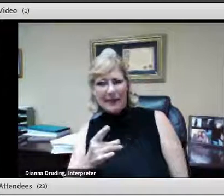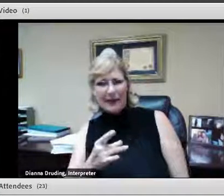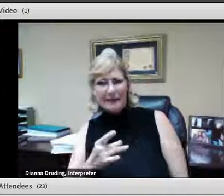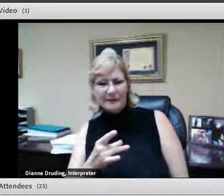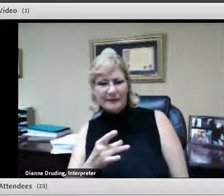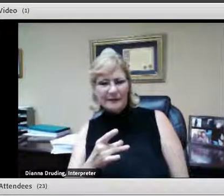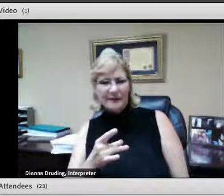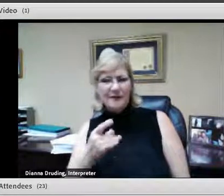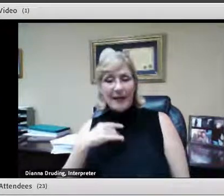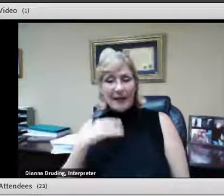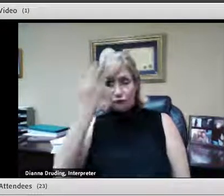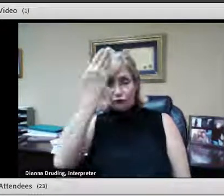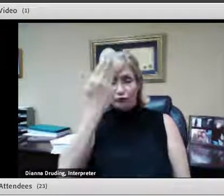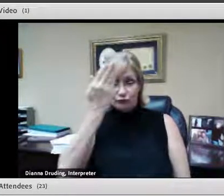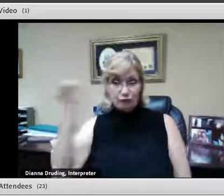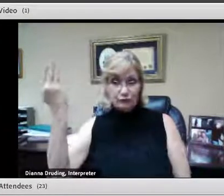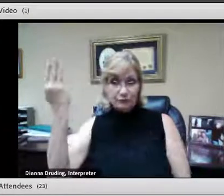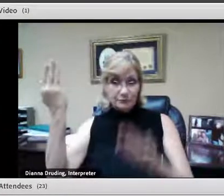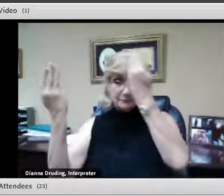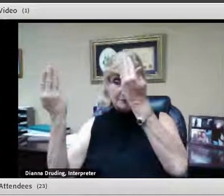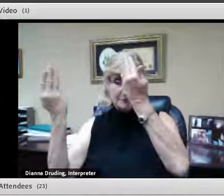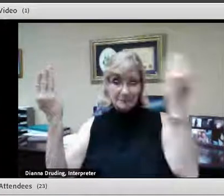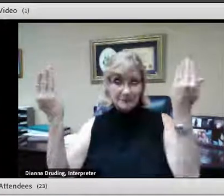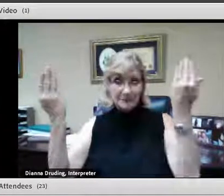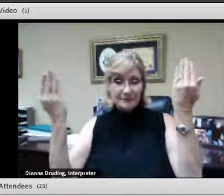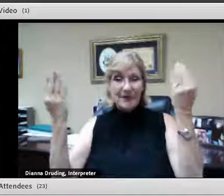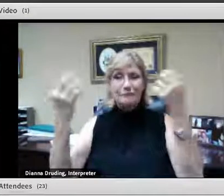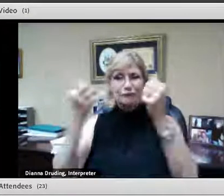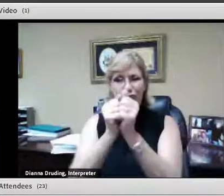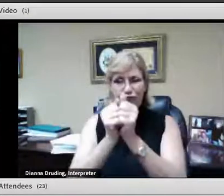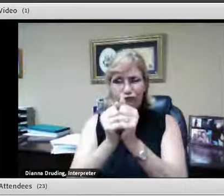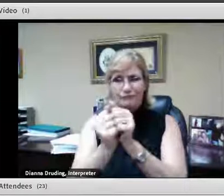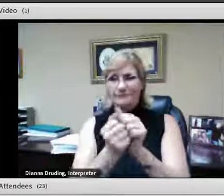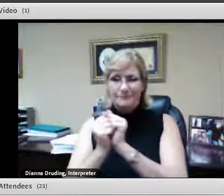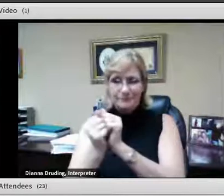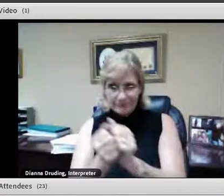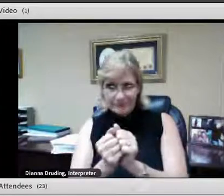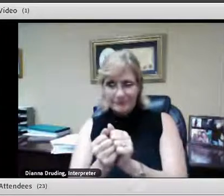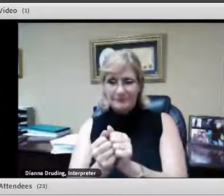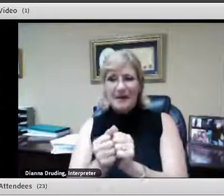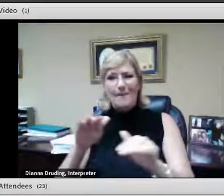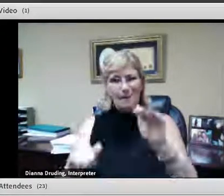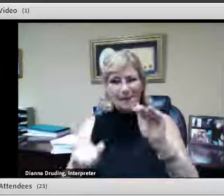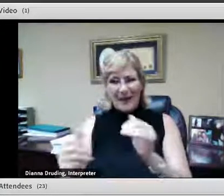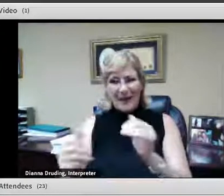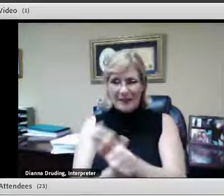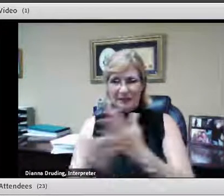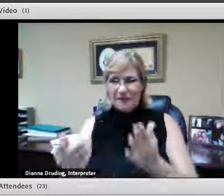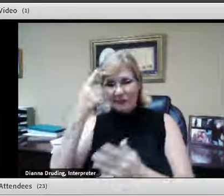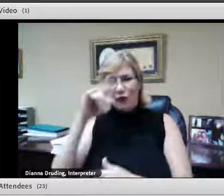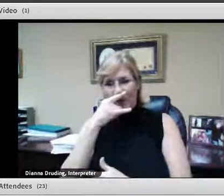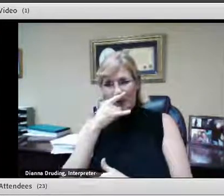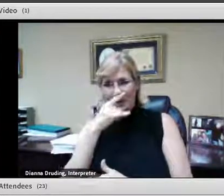that right brain and left brain stuff and put them together and find ways to balance everything out for the kids and have a ton of fun.